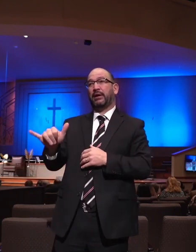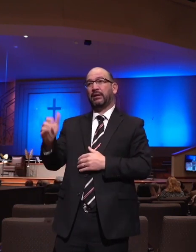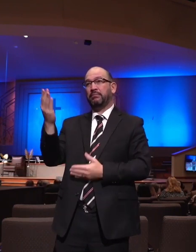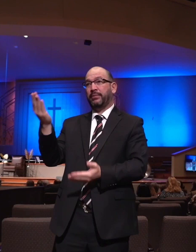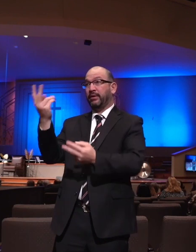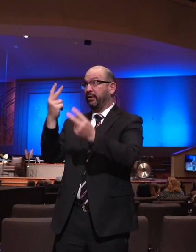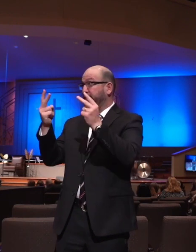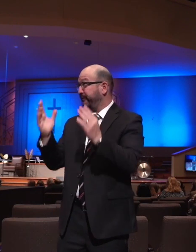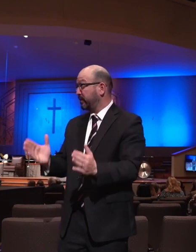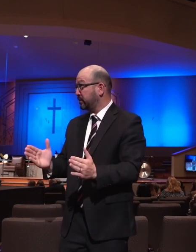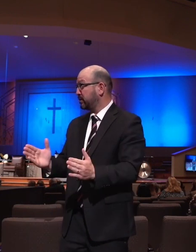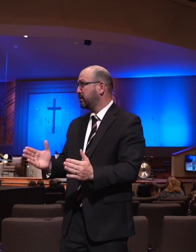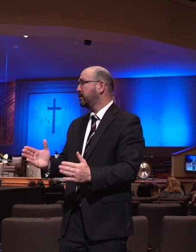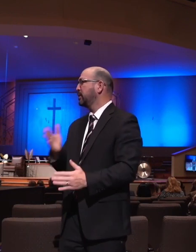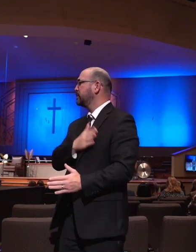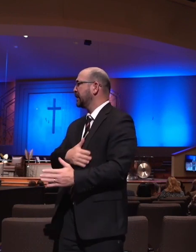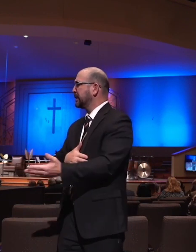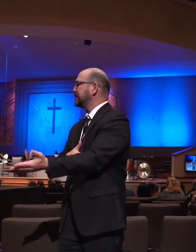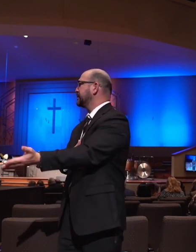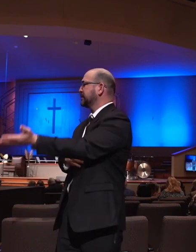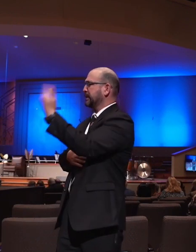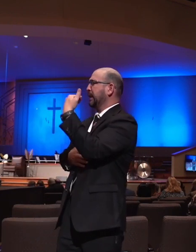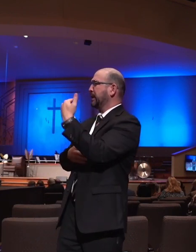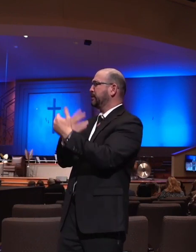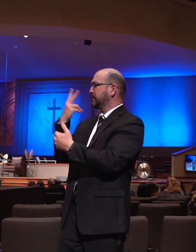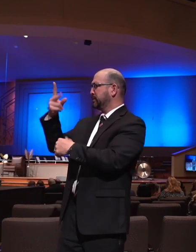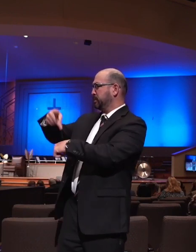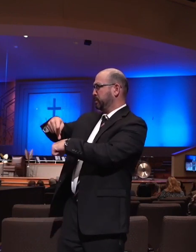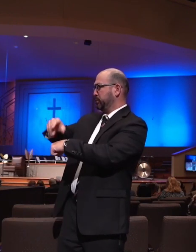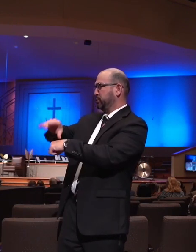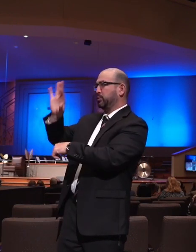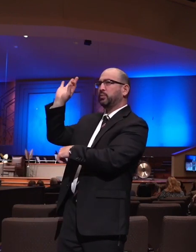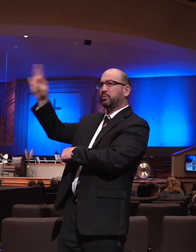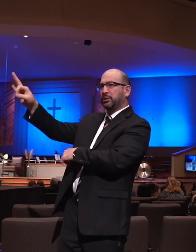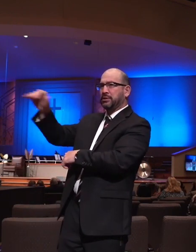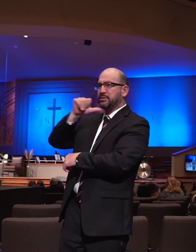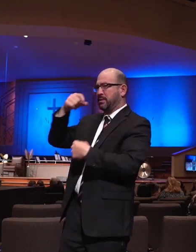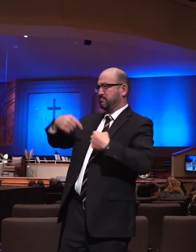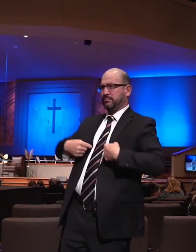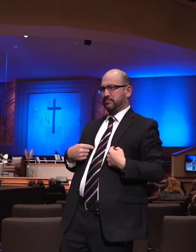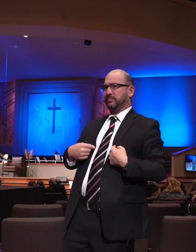you definitely will want to come back and hear the pastor of Lancaster Baptist